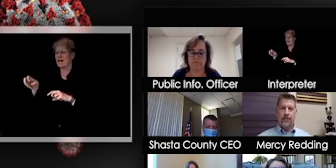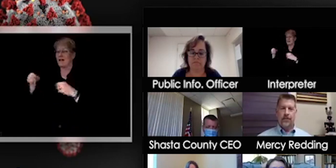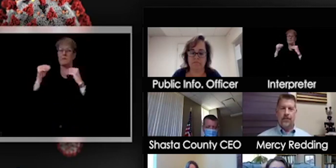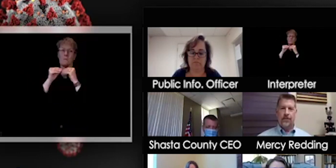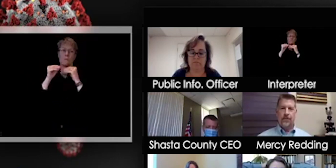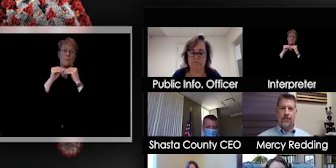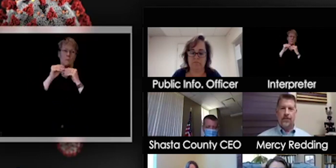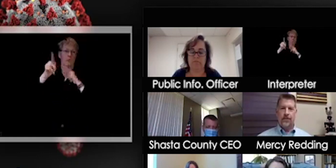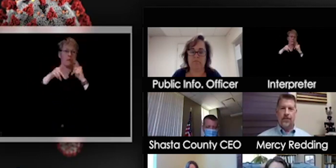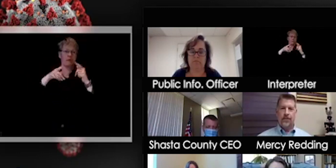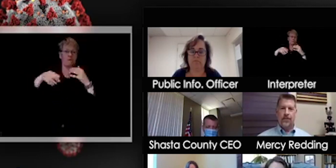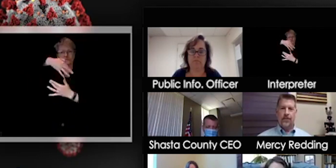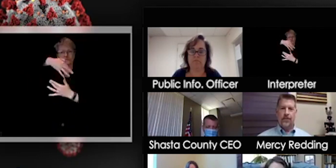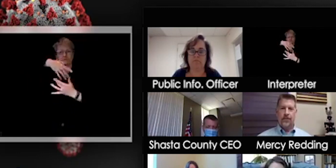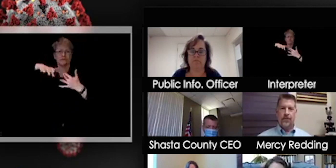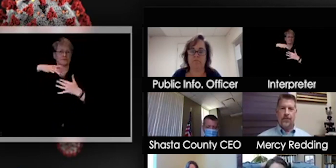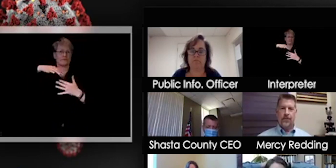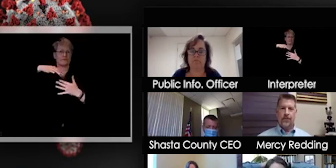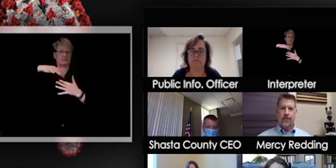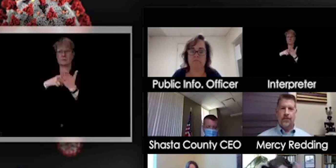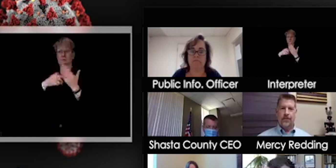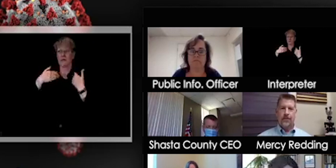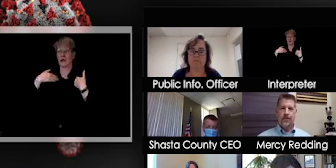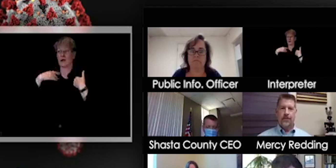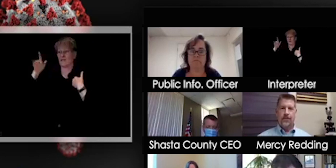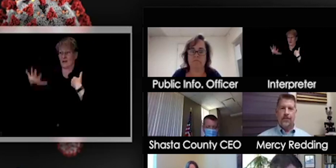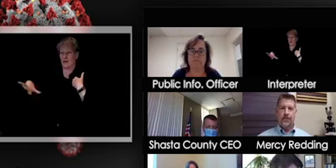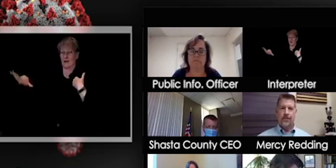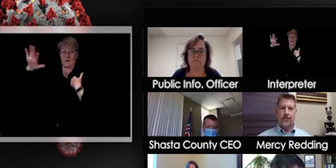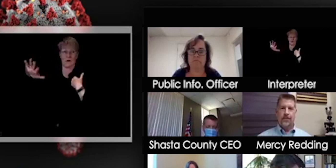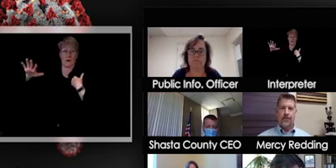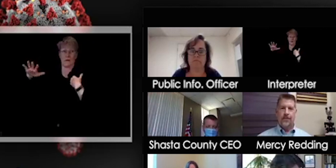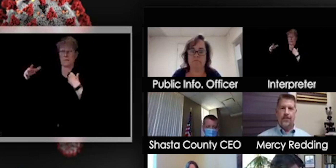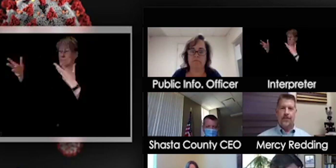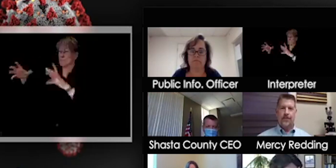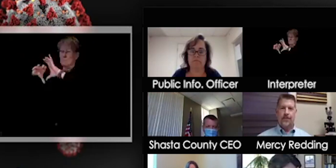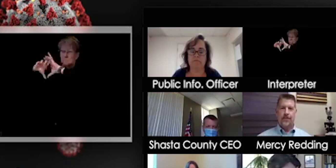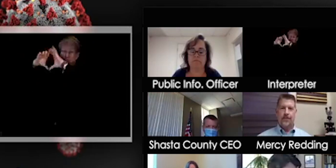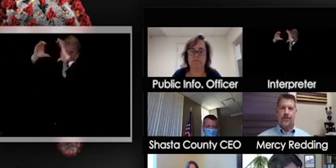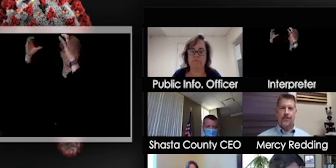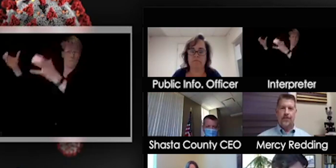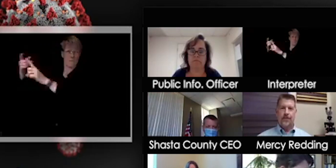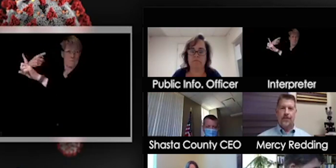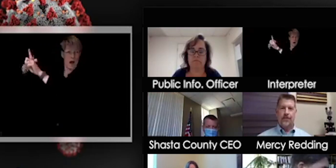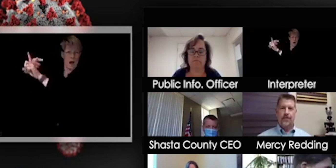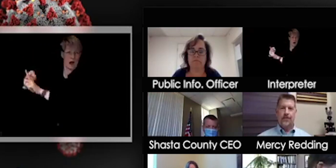of transmission. And we have had a lot of cases either individuals who have been infected